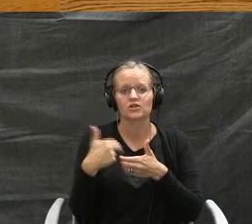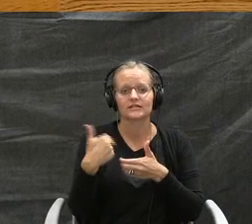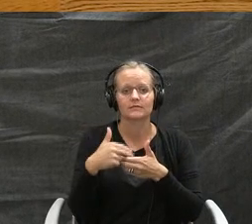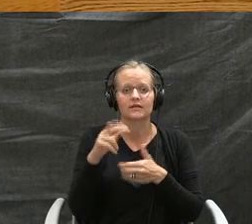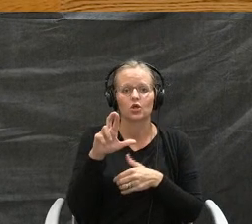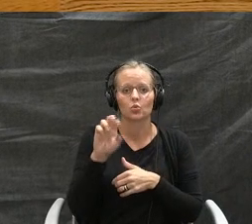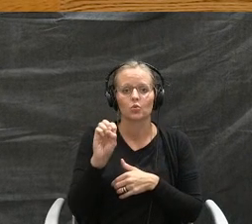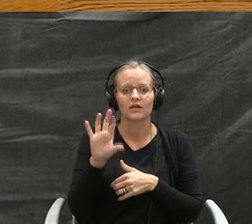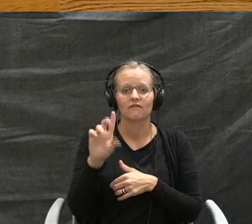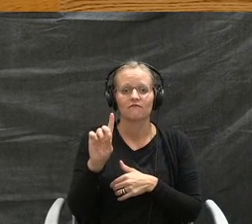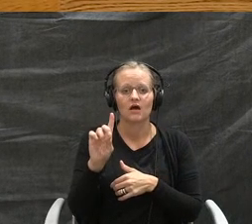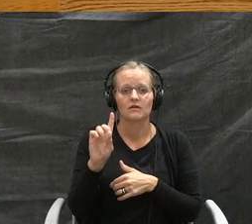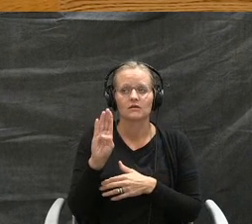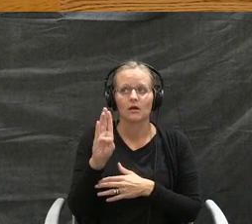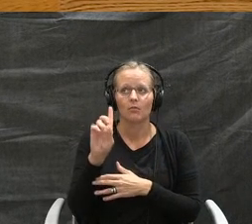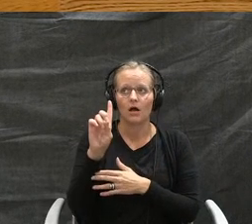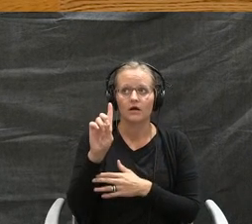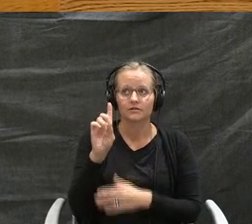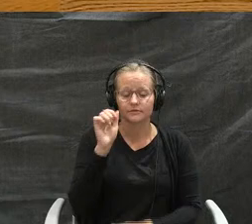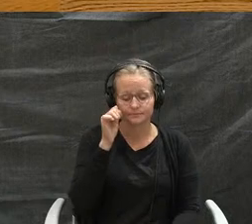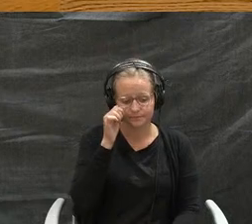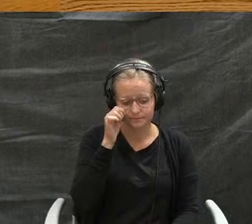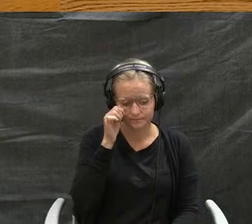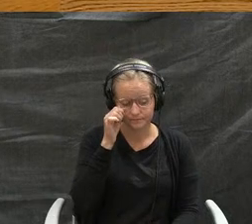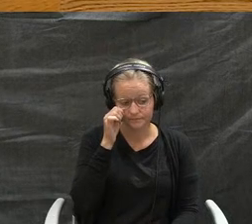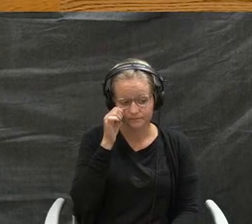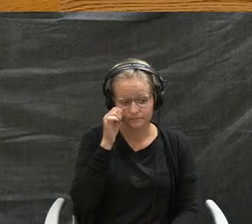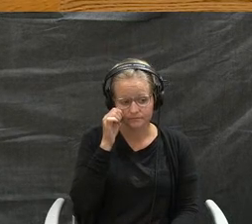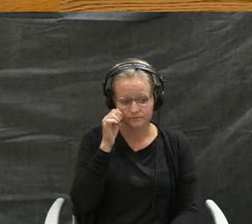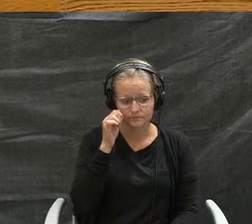Doctor Peterson I have Mr. Bourgeois explain this one.